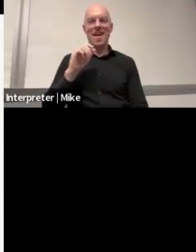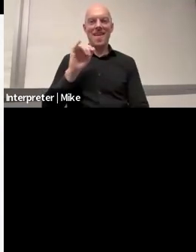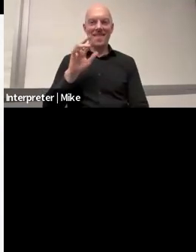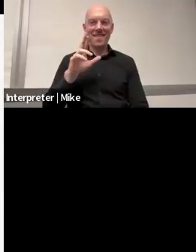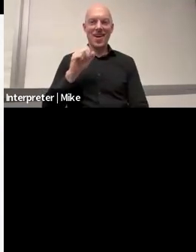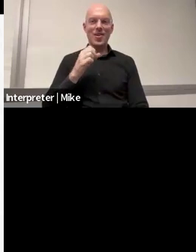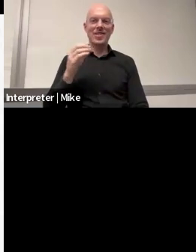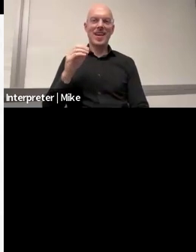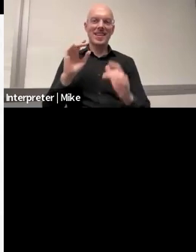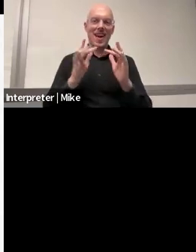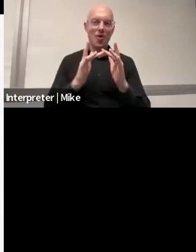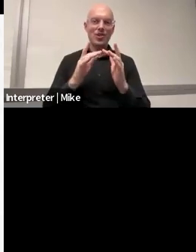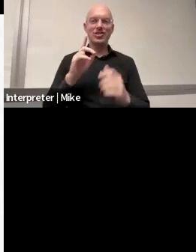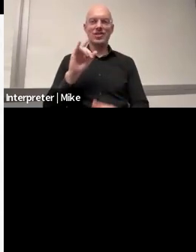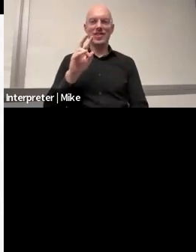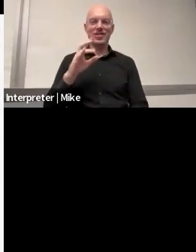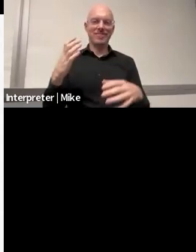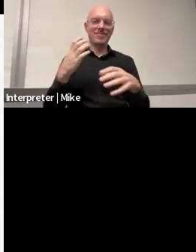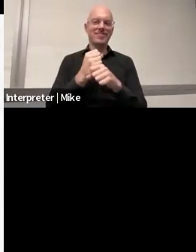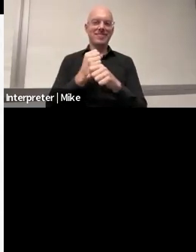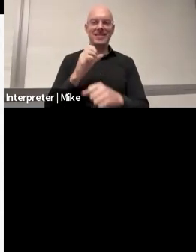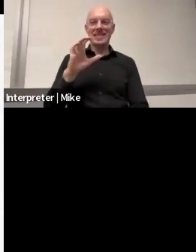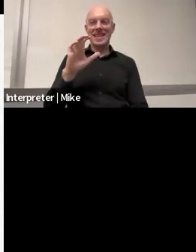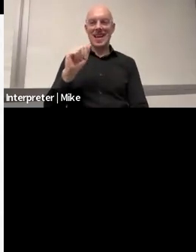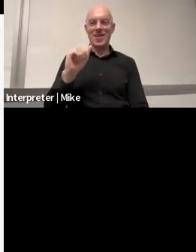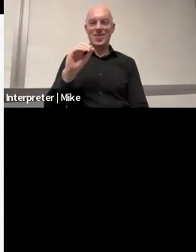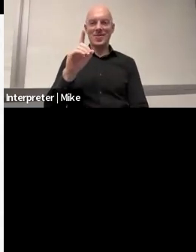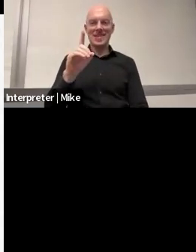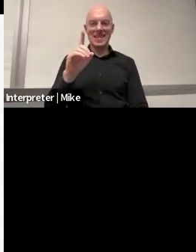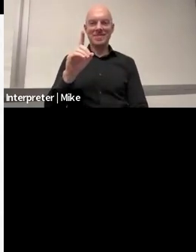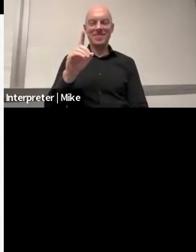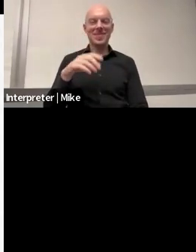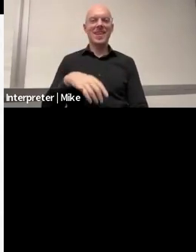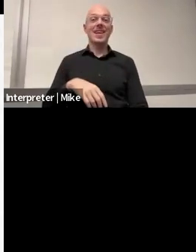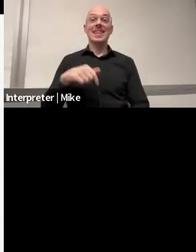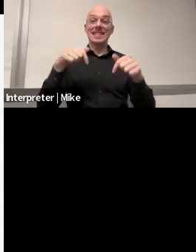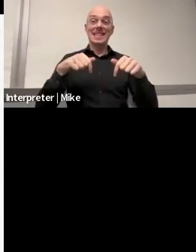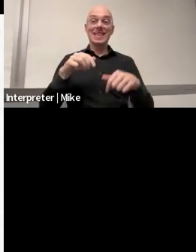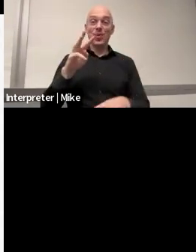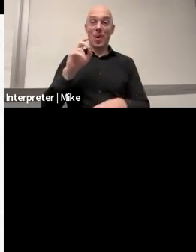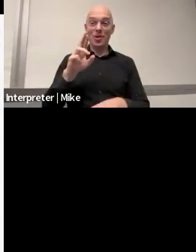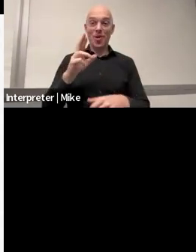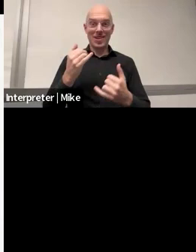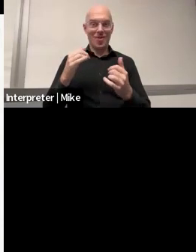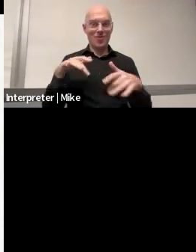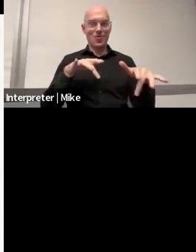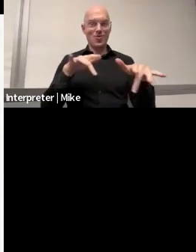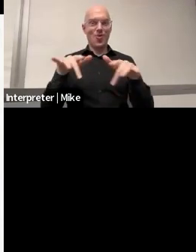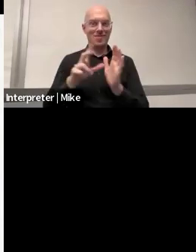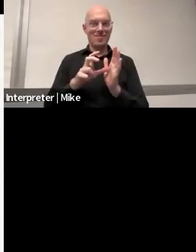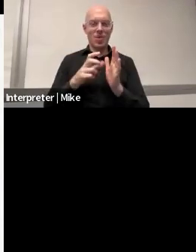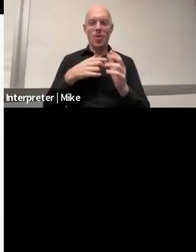Keyla Hernandez-Ulloa: consumer affairs and outreach division, also known as Caod. This webinar is being recorded and will be posted on our website.